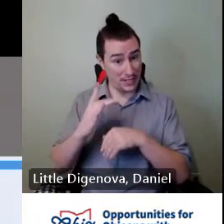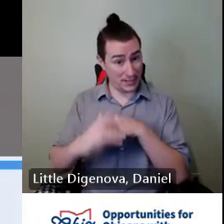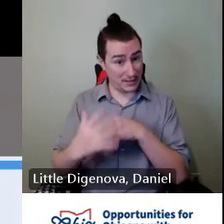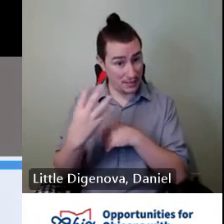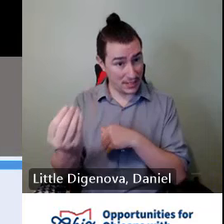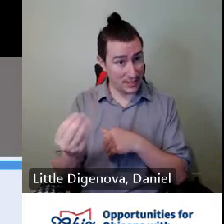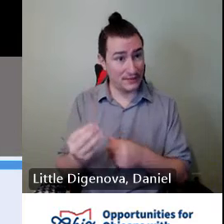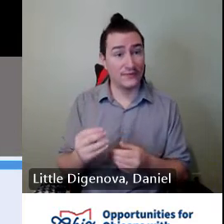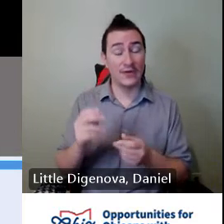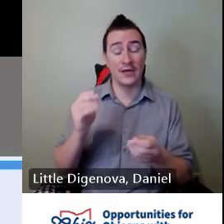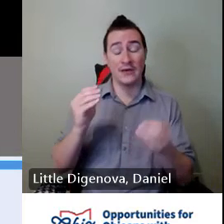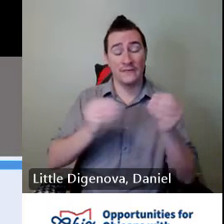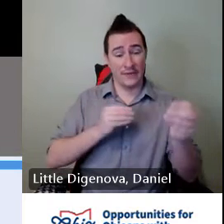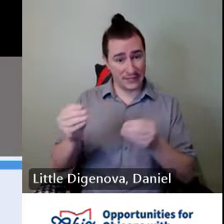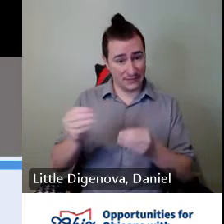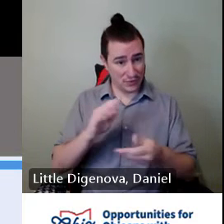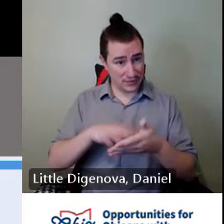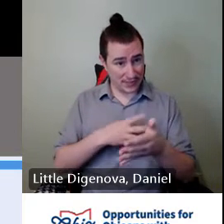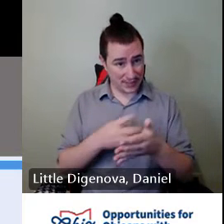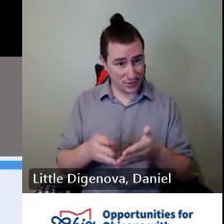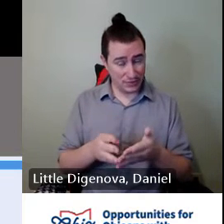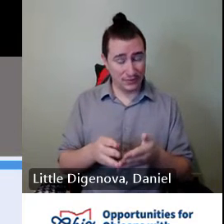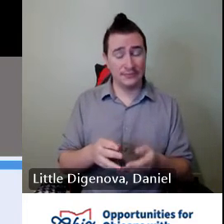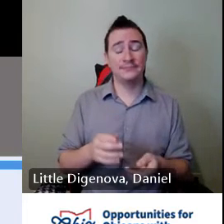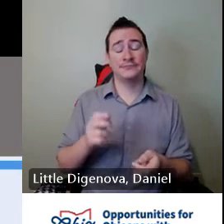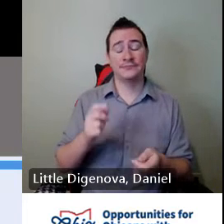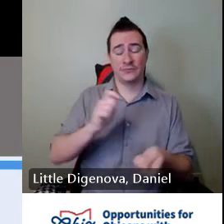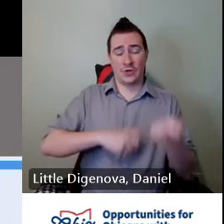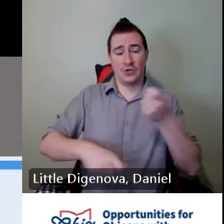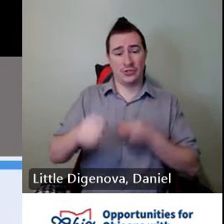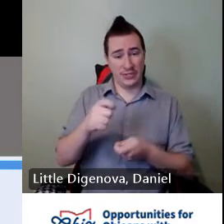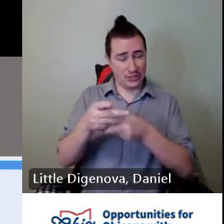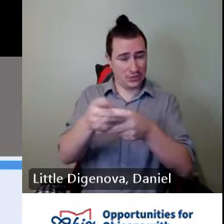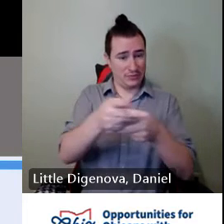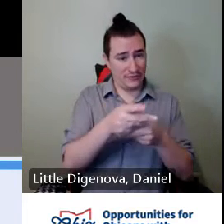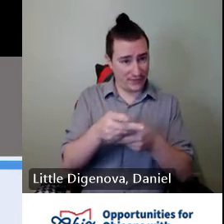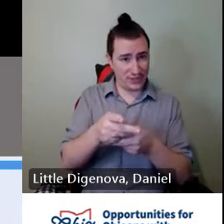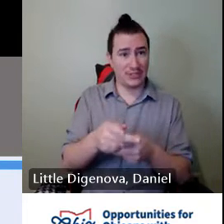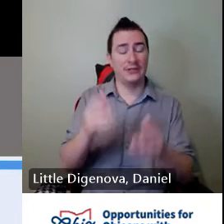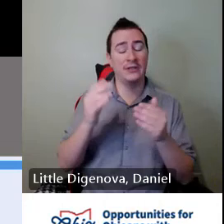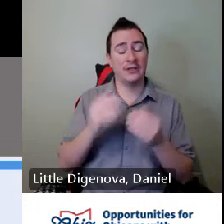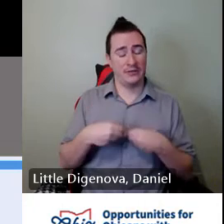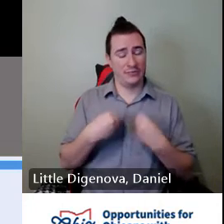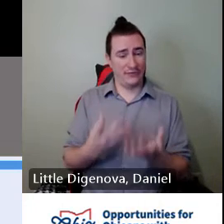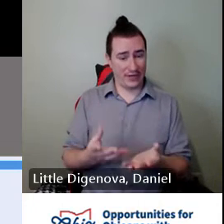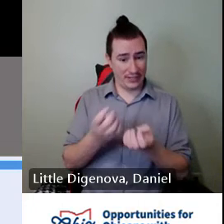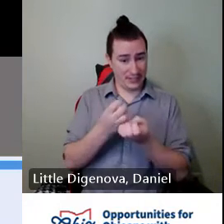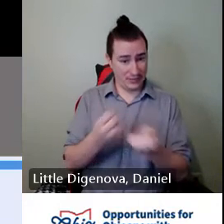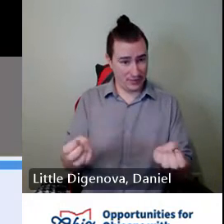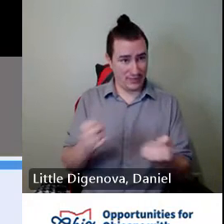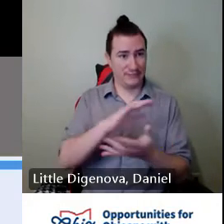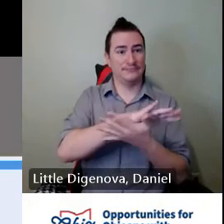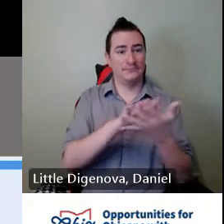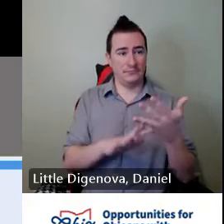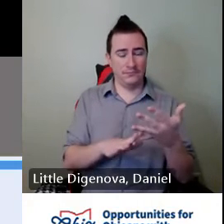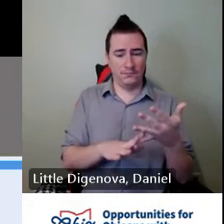supervisory methods, and providing equipment and services. This list really helps to highlight the variety of options